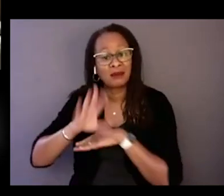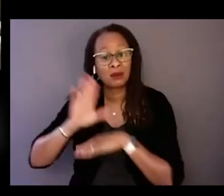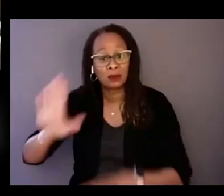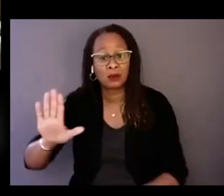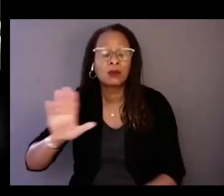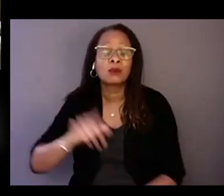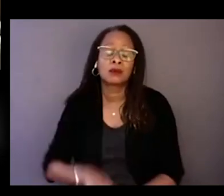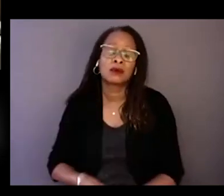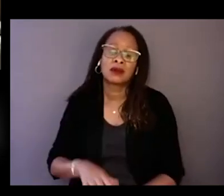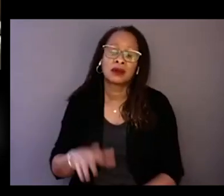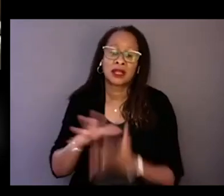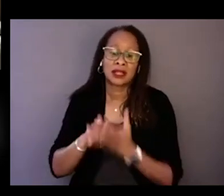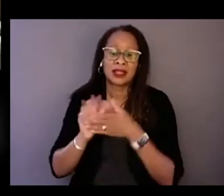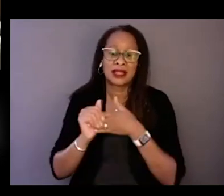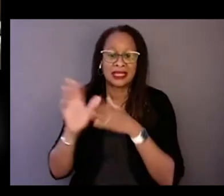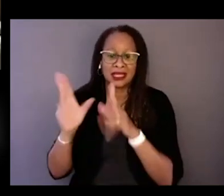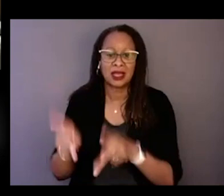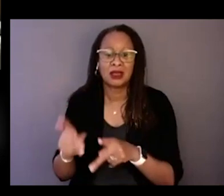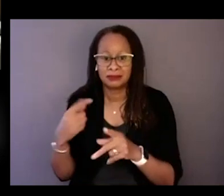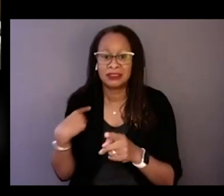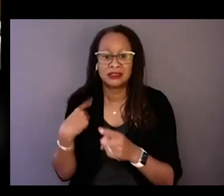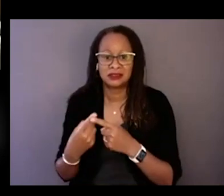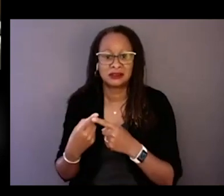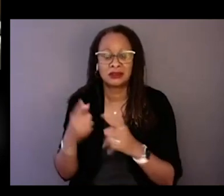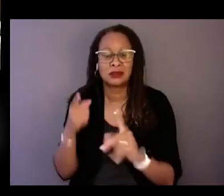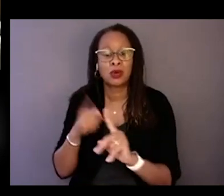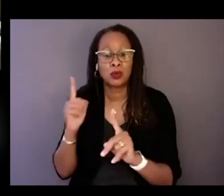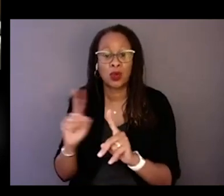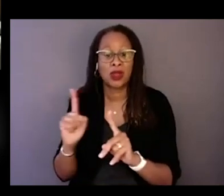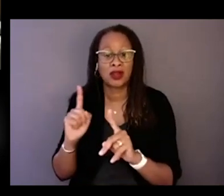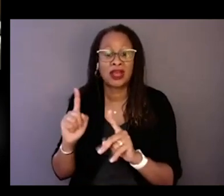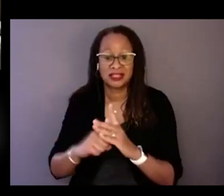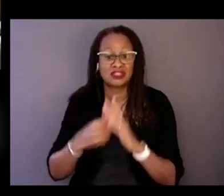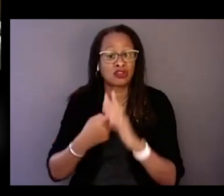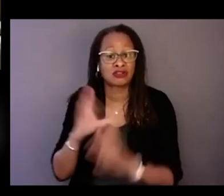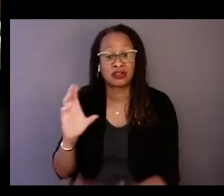leading up to the inception of the conservatorship. I also think that part of what was so appealing to me